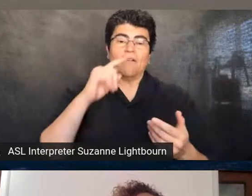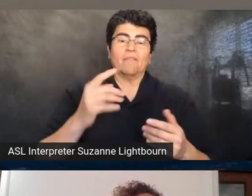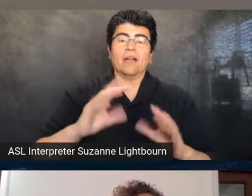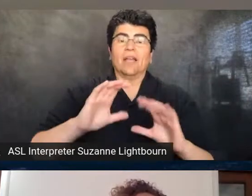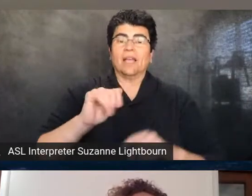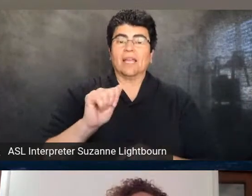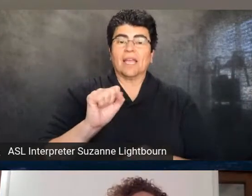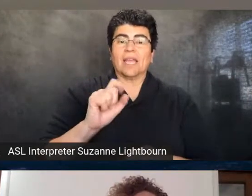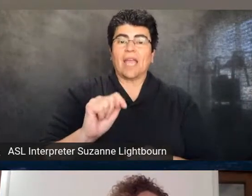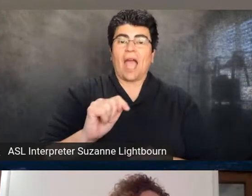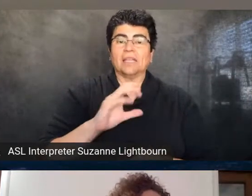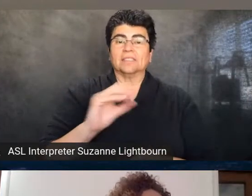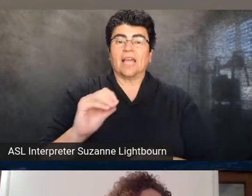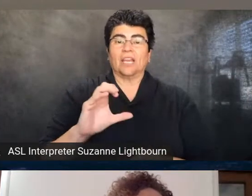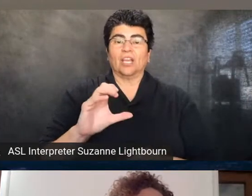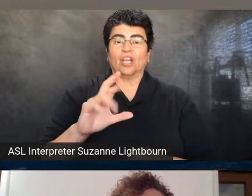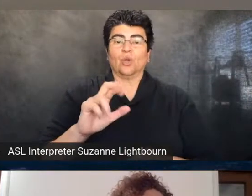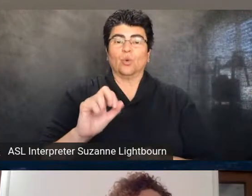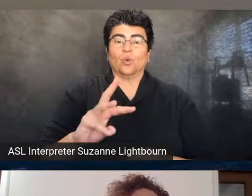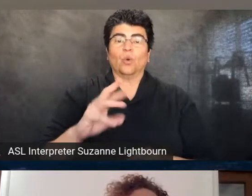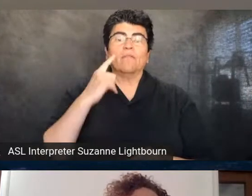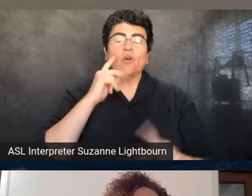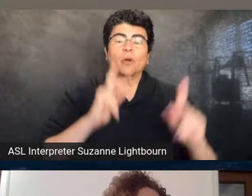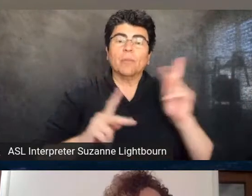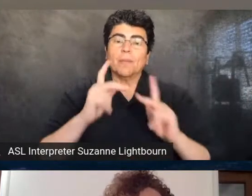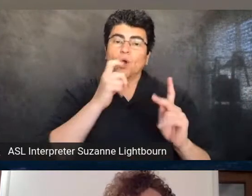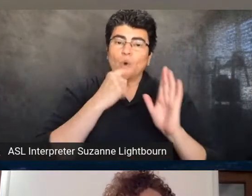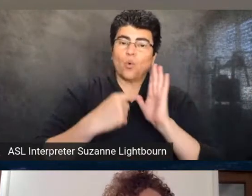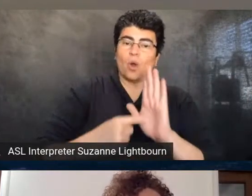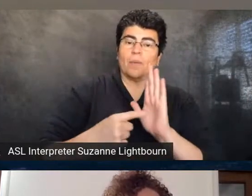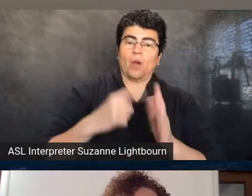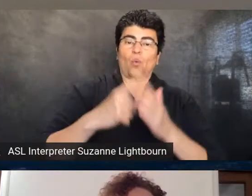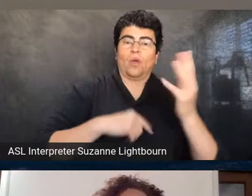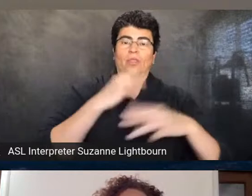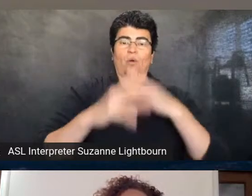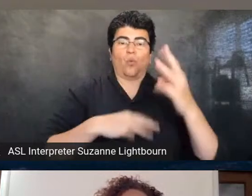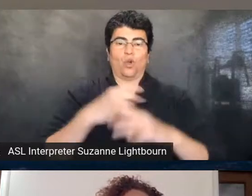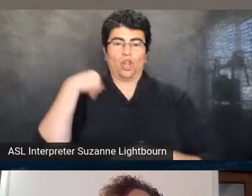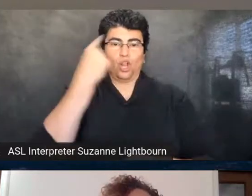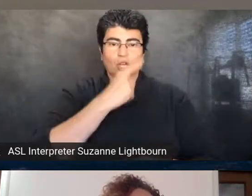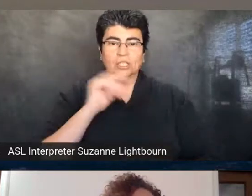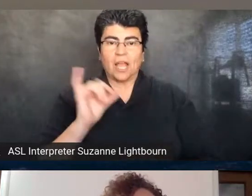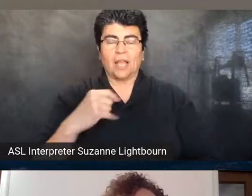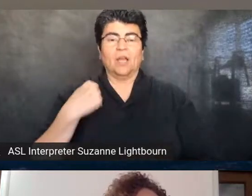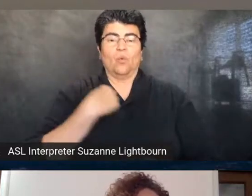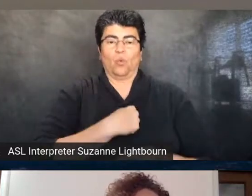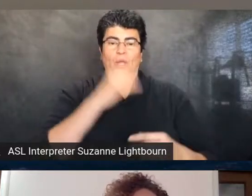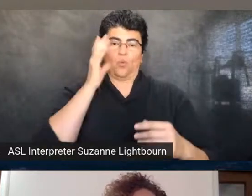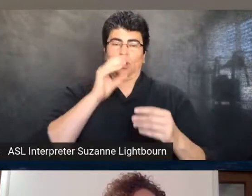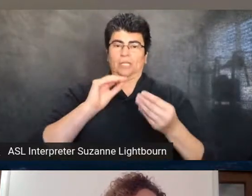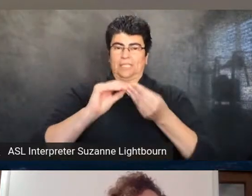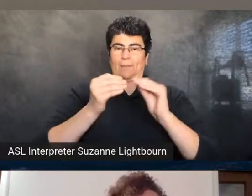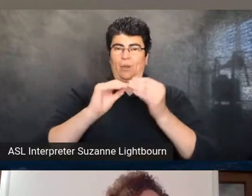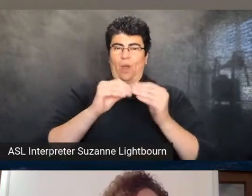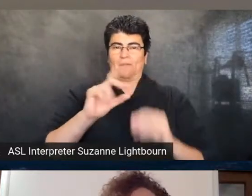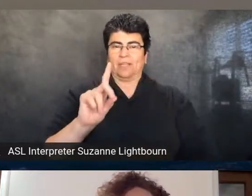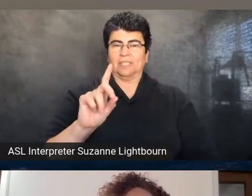for people who represent what the world looks like, so we would take the demographics of that location